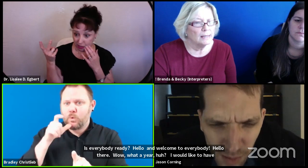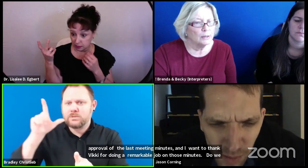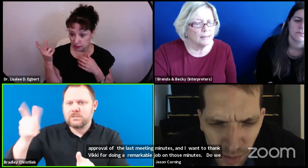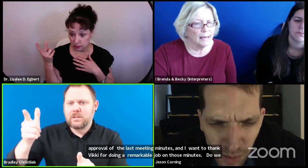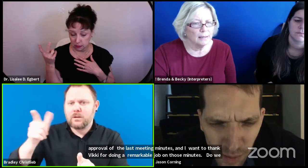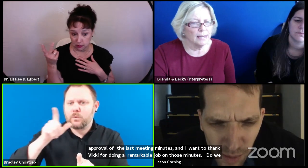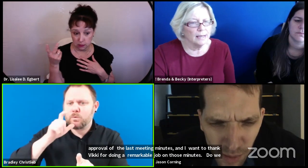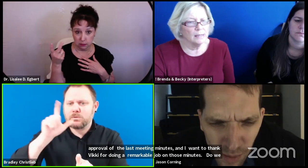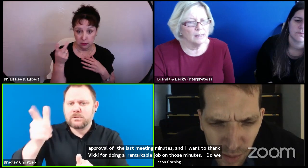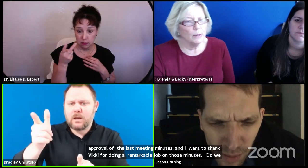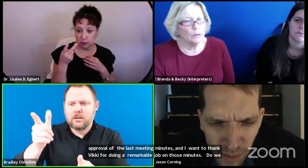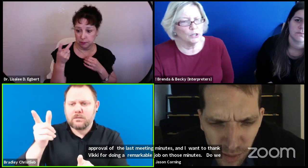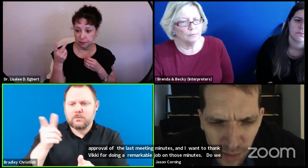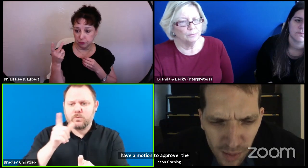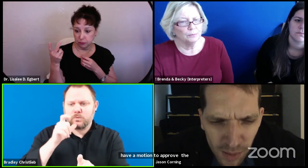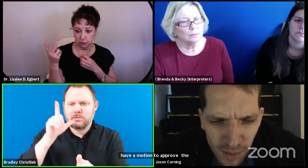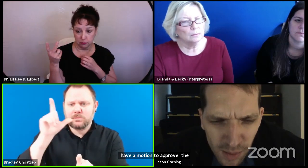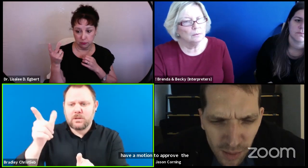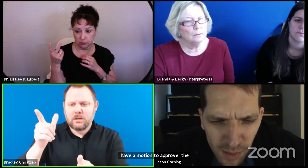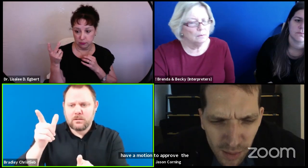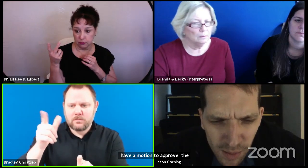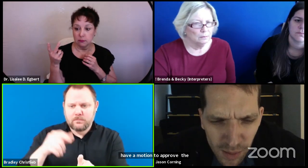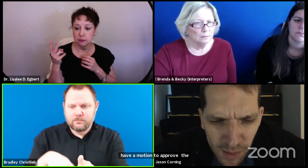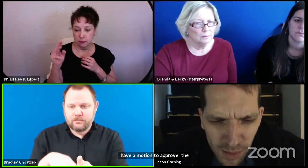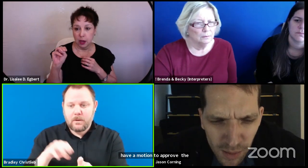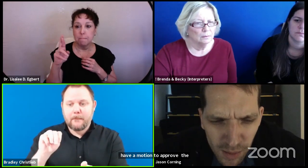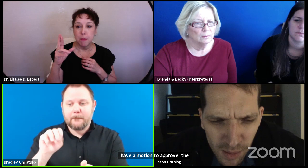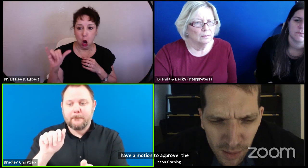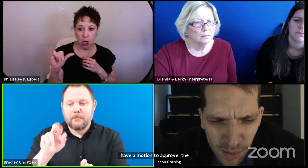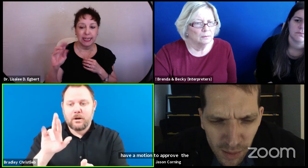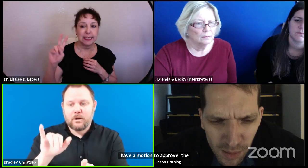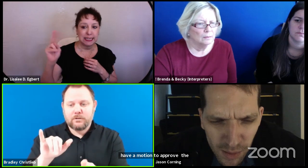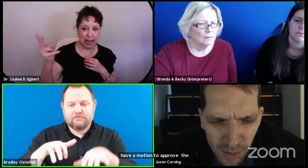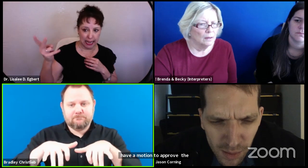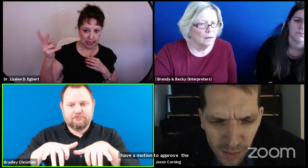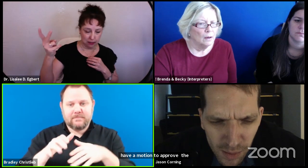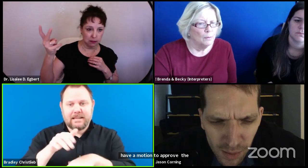Is there a second to his motion?